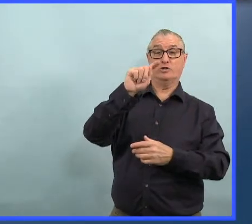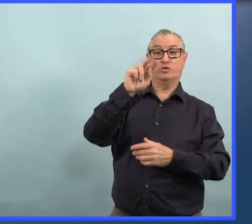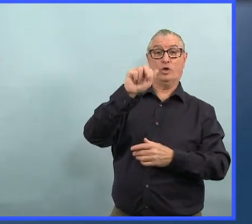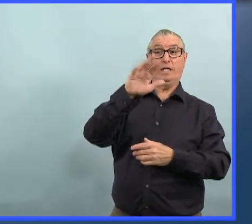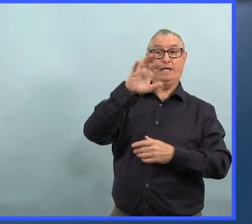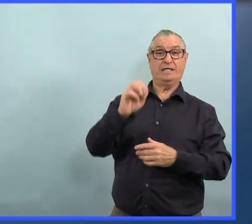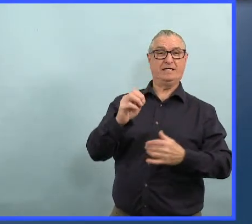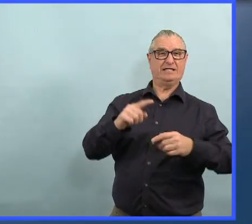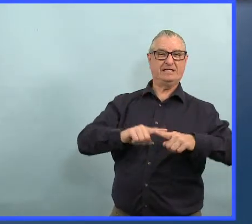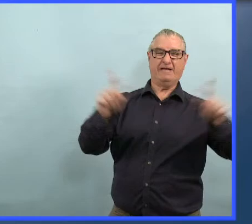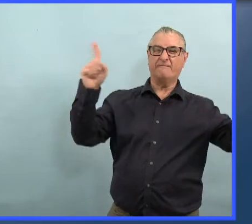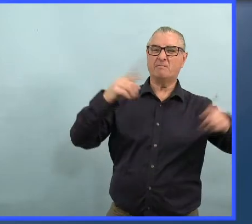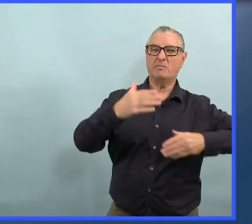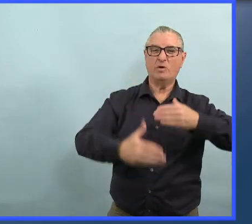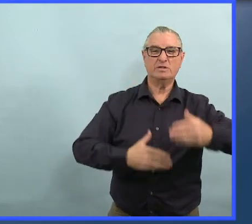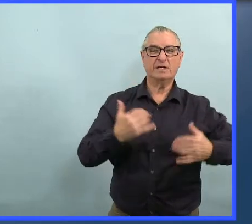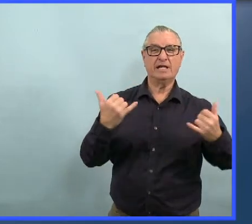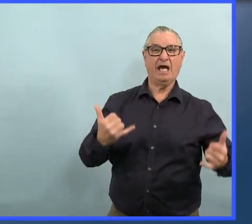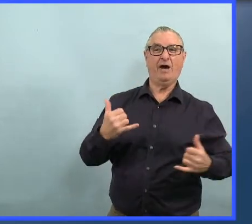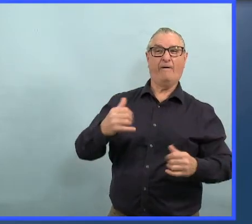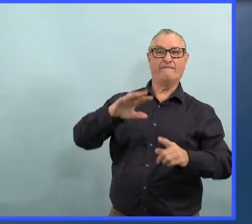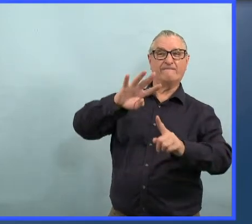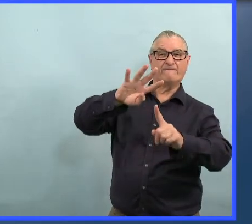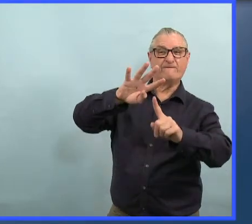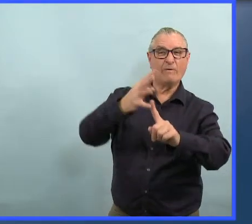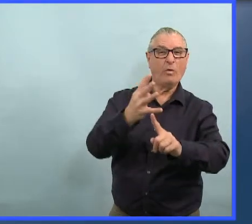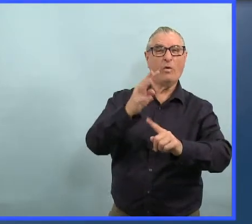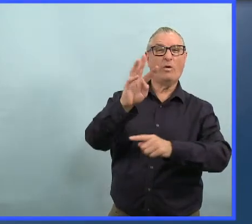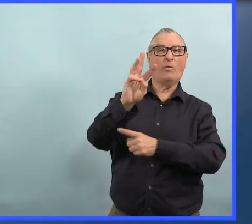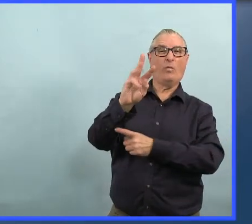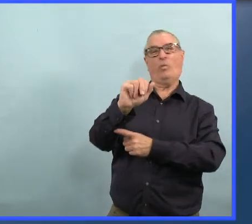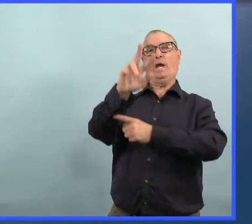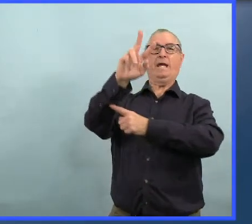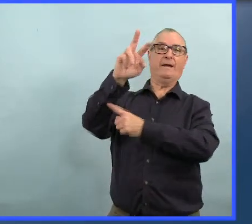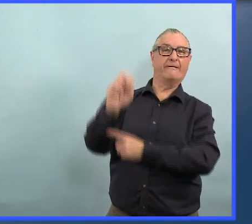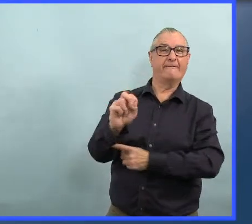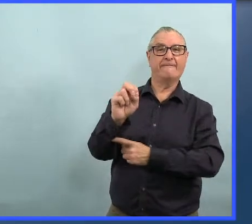have you been able to detect a pattern as to where the transmission has come from